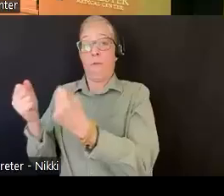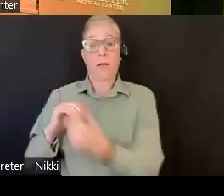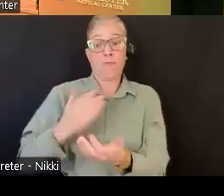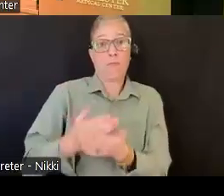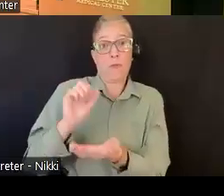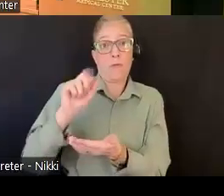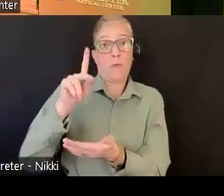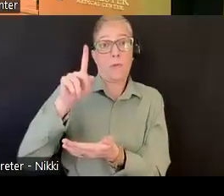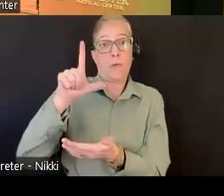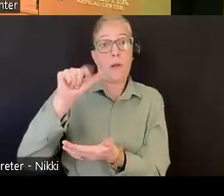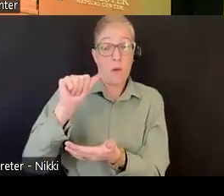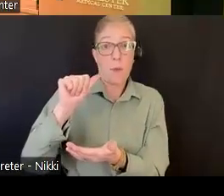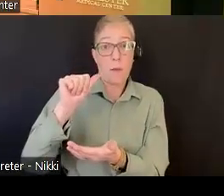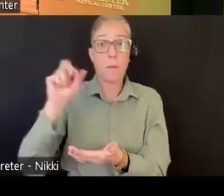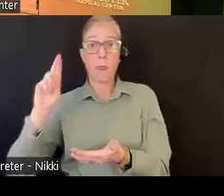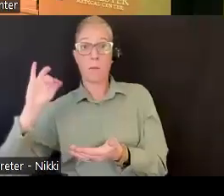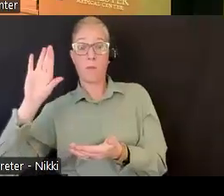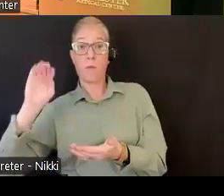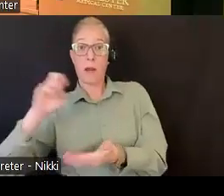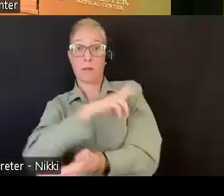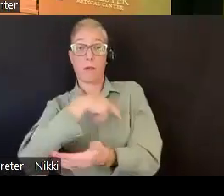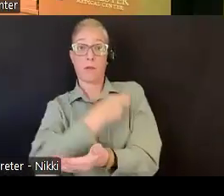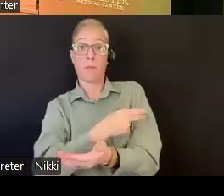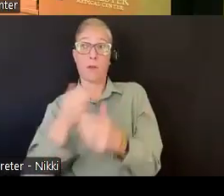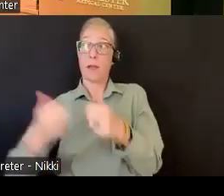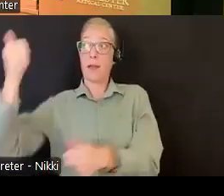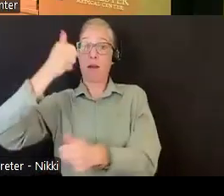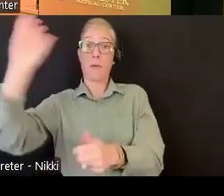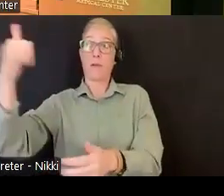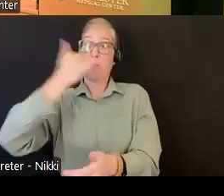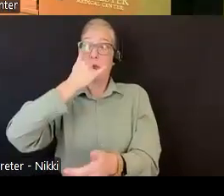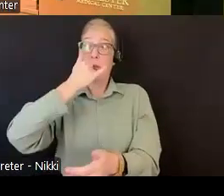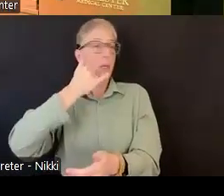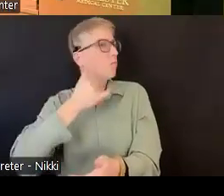at Bryce and said, "We no longer need your services." And I'm like, "Oh." And he said,